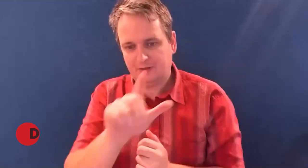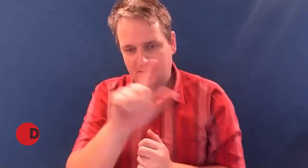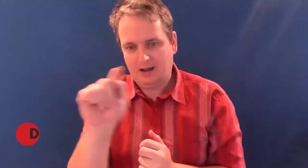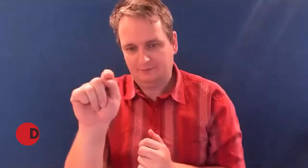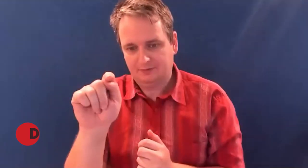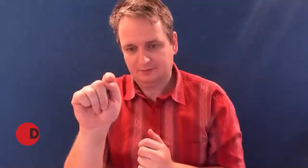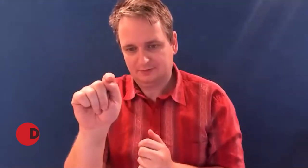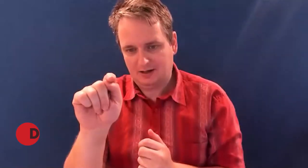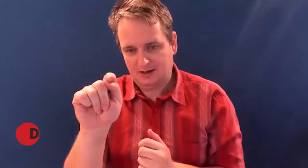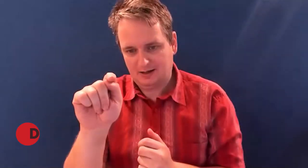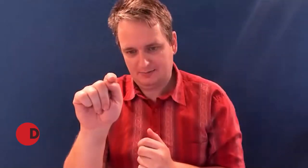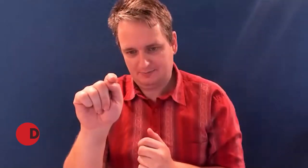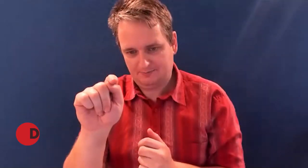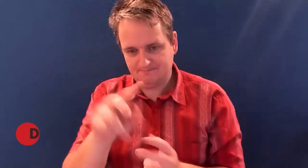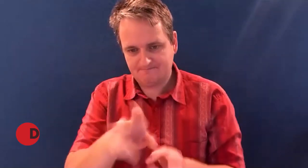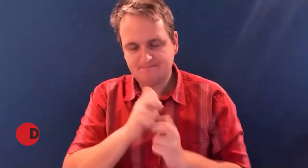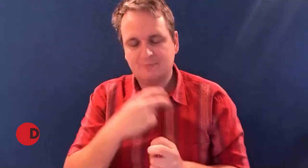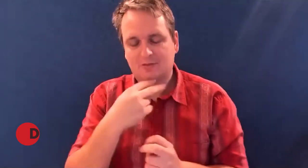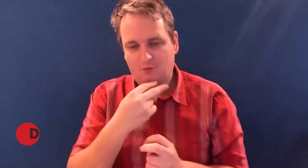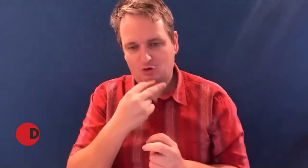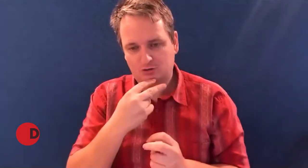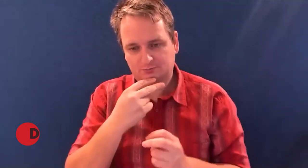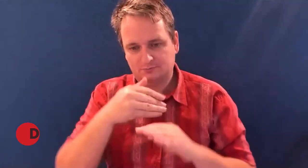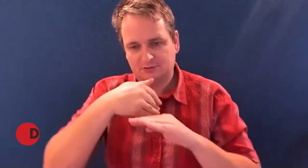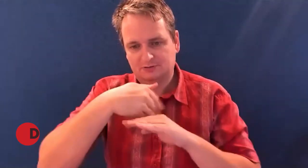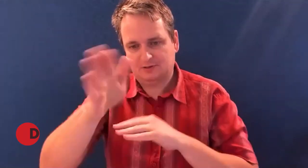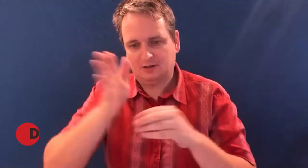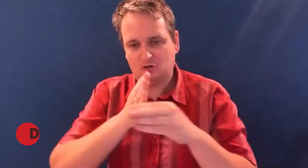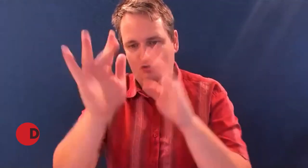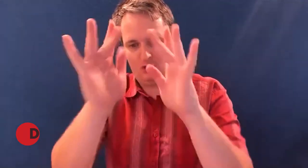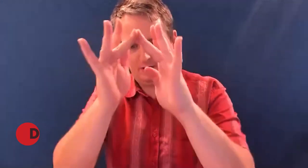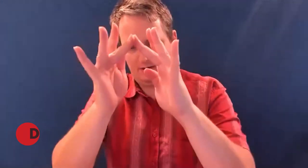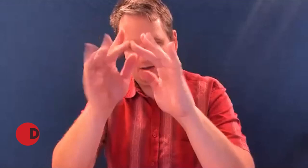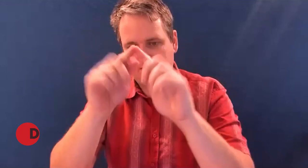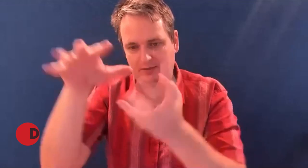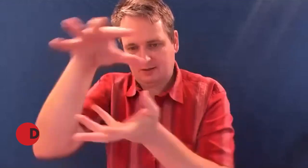Live Transcribe takes the voice and sends it across the internet